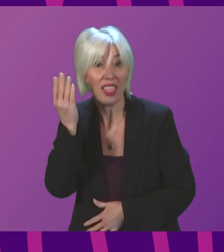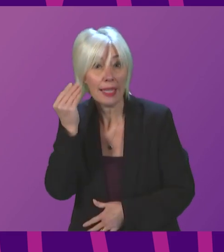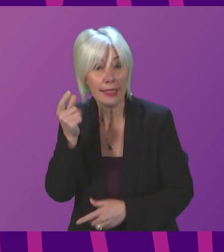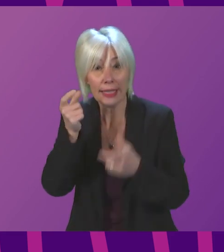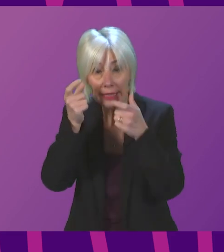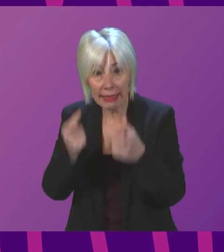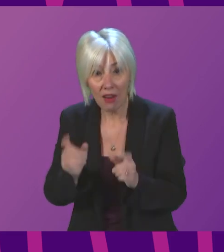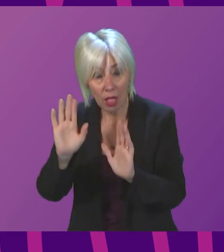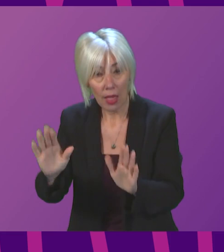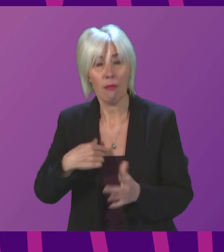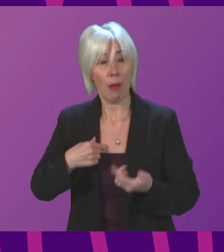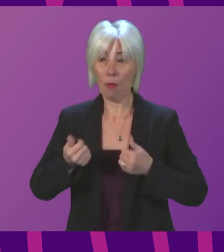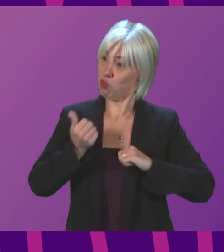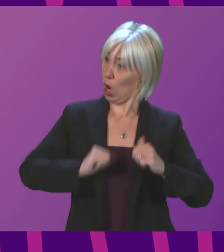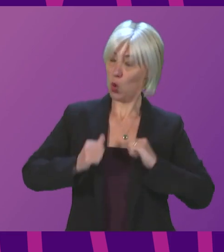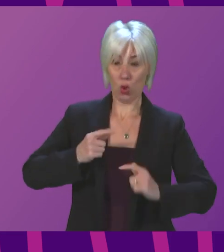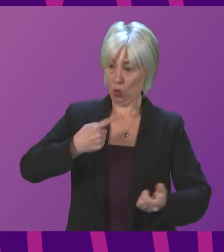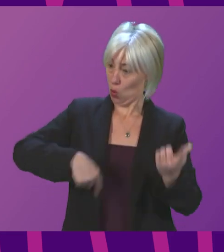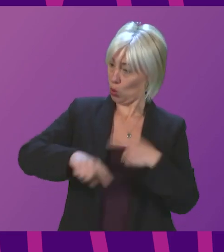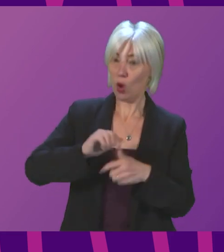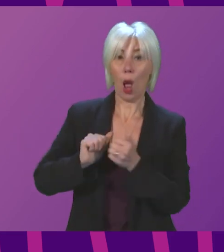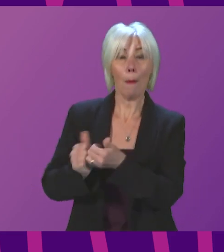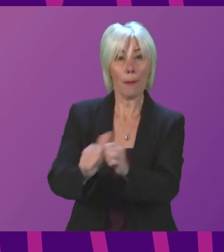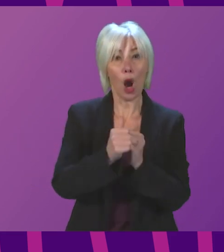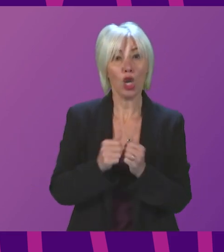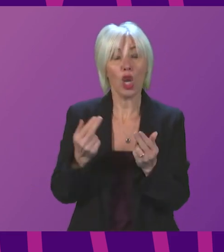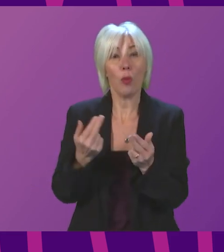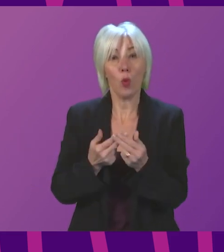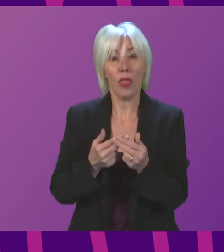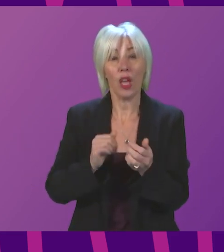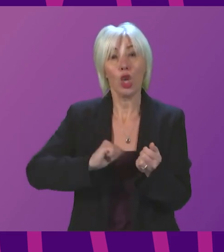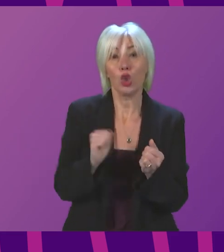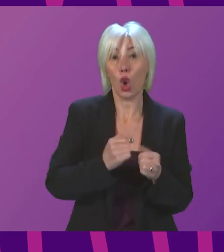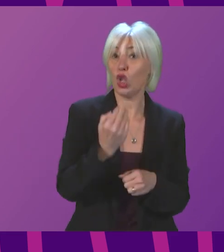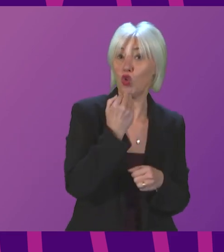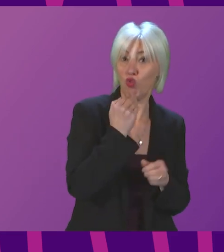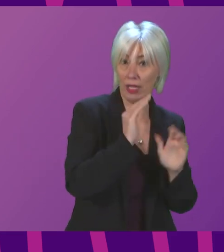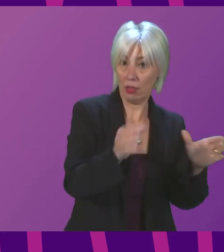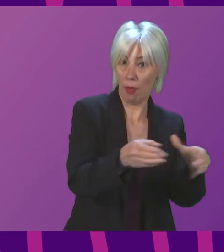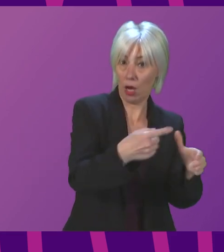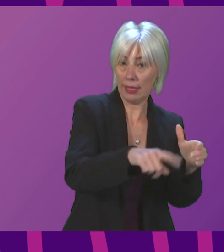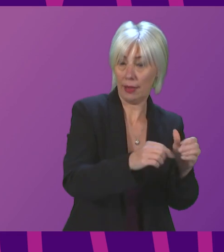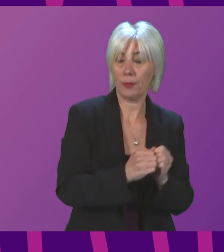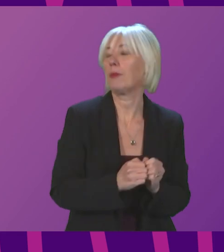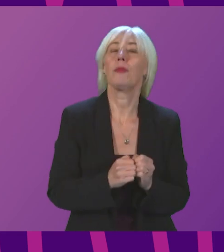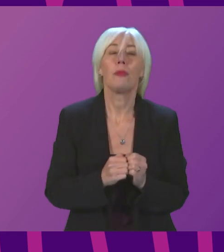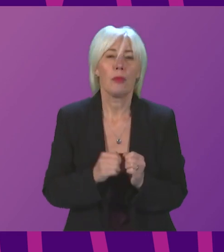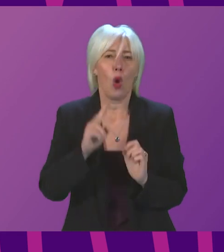proud that we are doing in partnership with the Scottish Greens. After seeing the disgusting—I